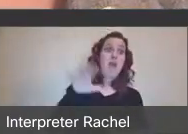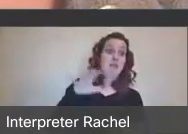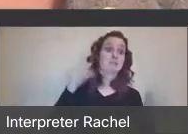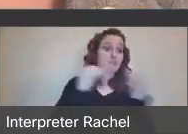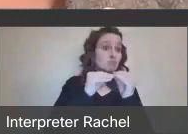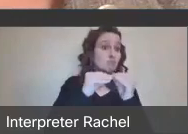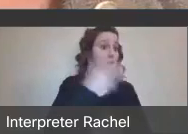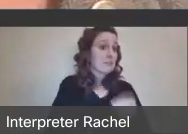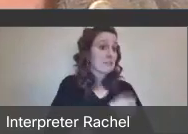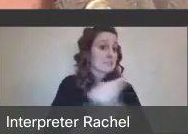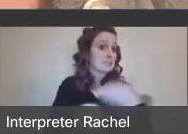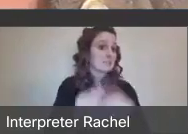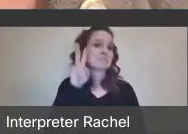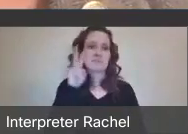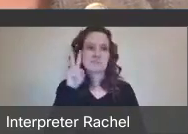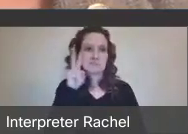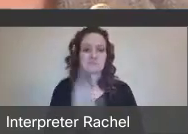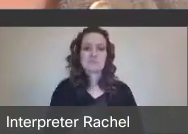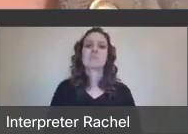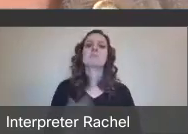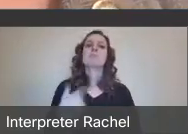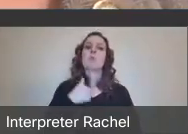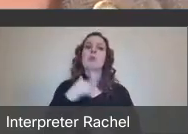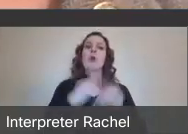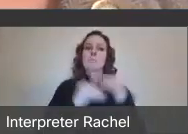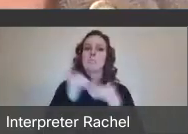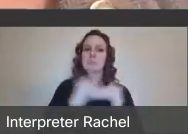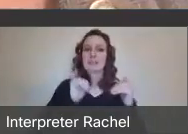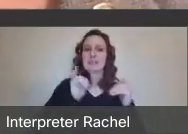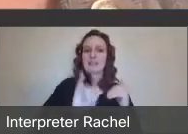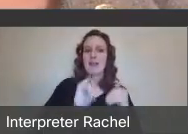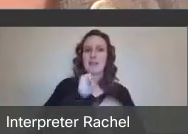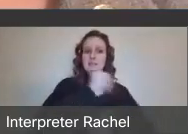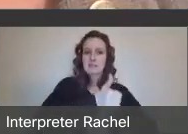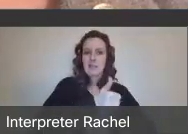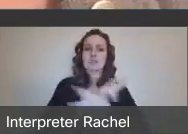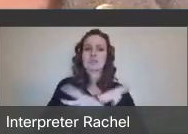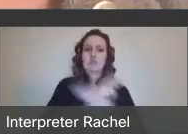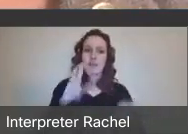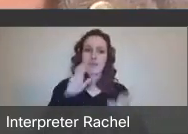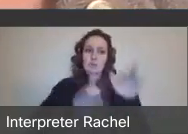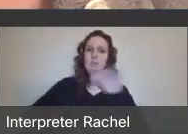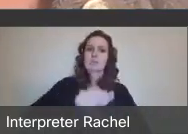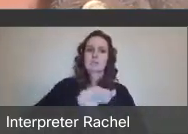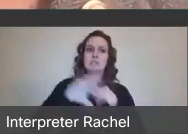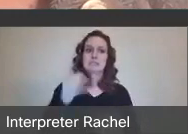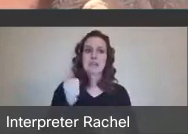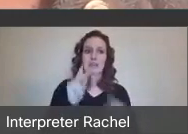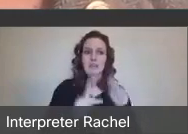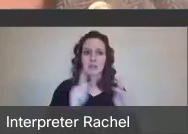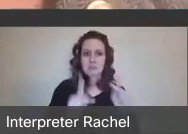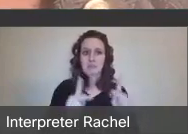next week. But we are building it for that level of capacity, the four to five thousand a day of first